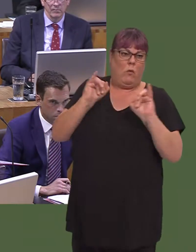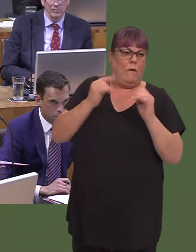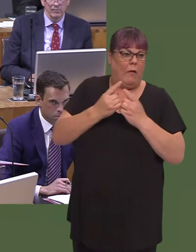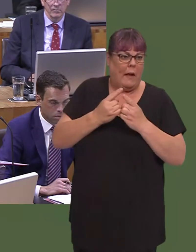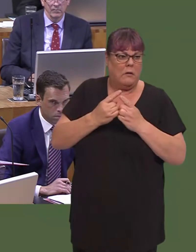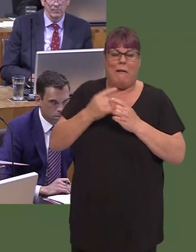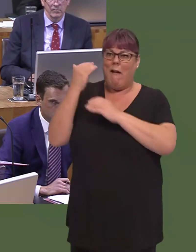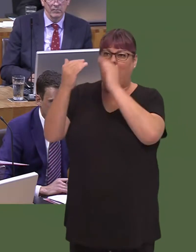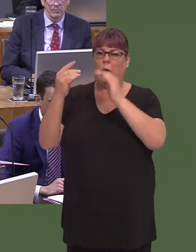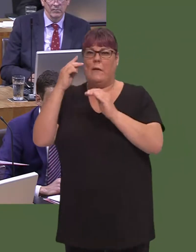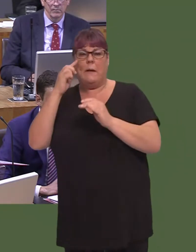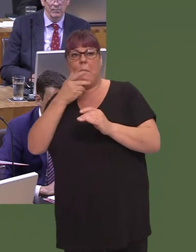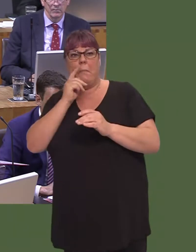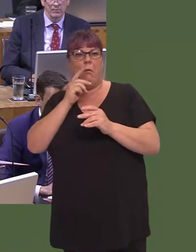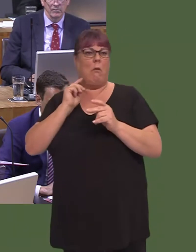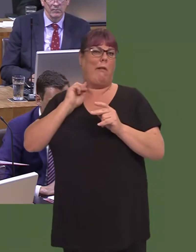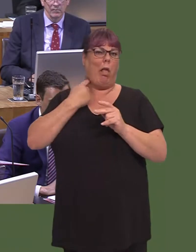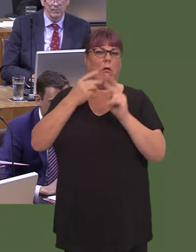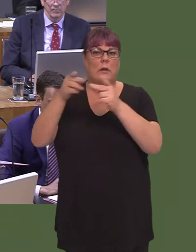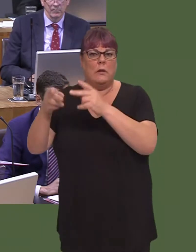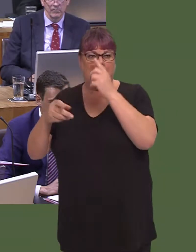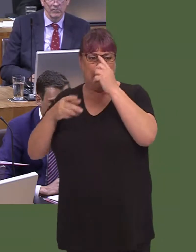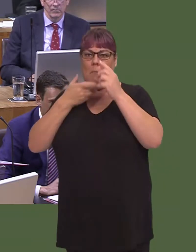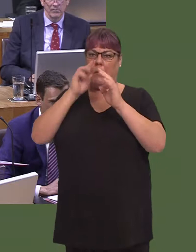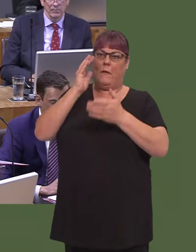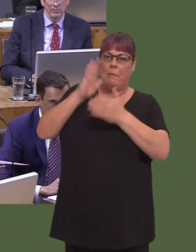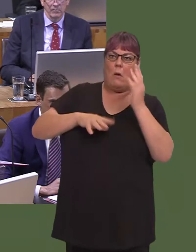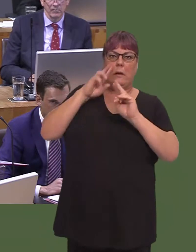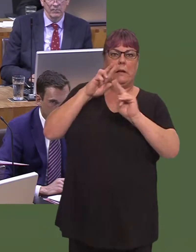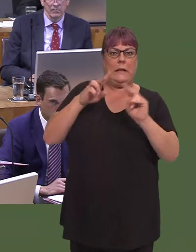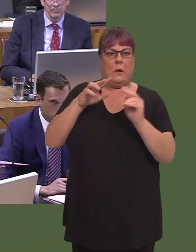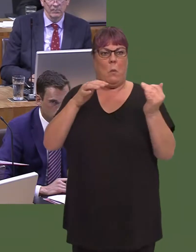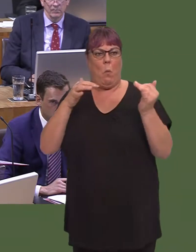Now, what have we done? Well, the board, with £1.5 million-worth of support from Welsh